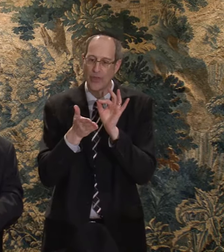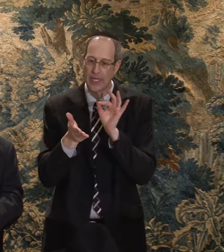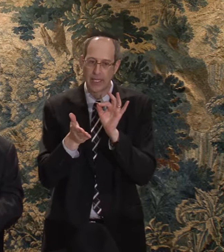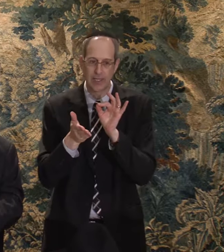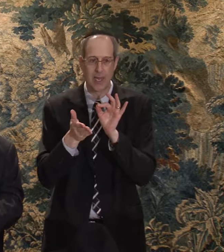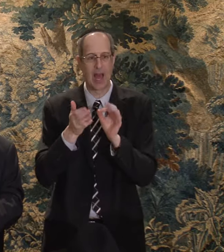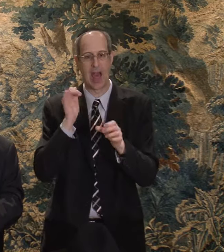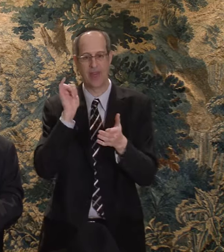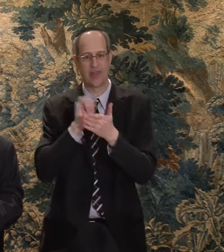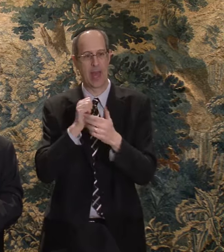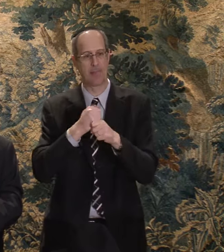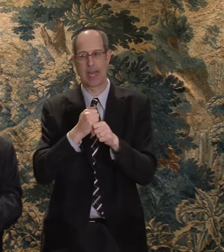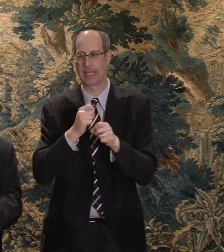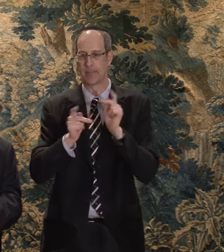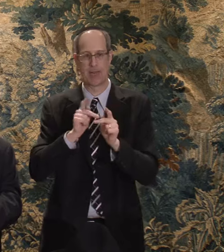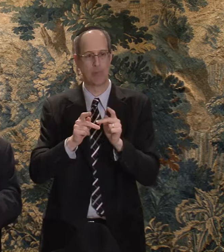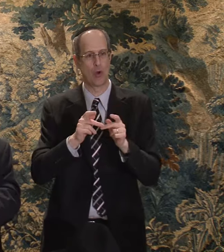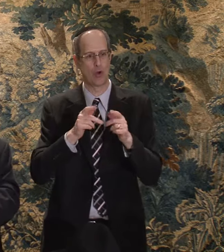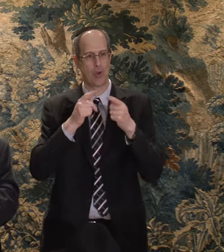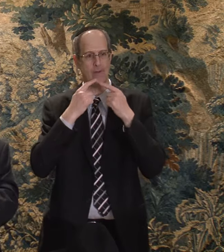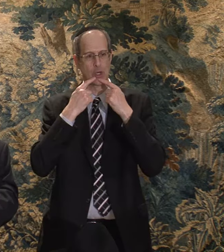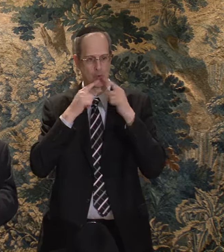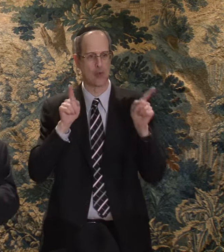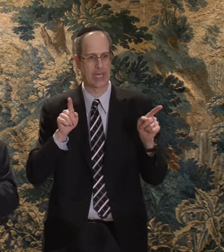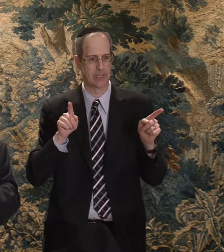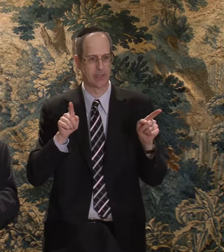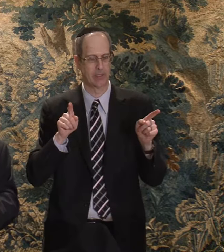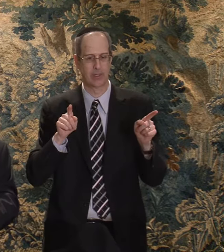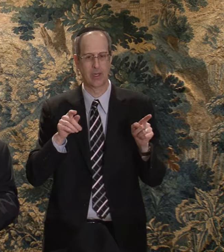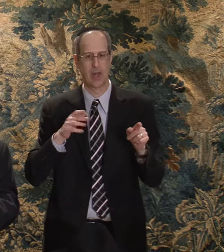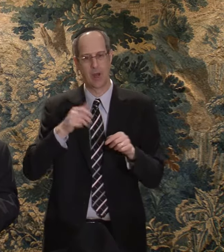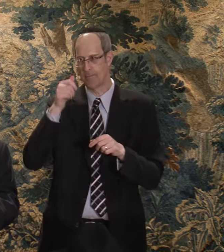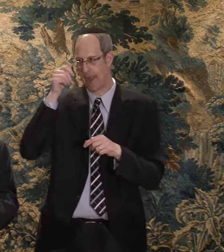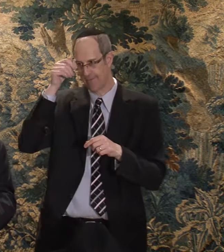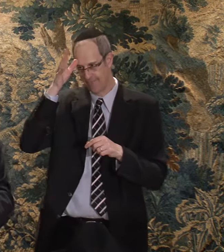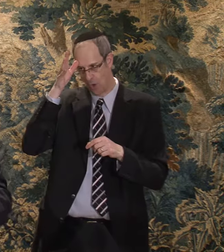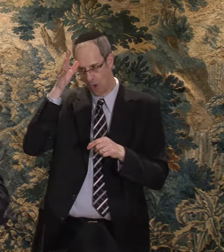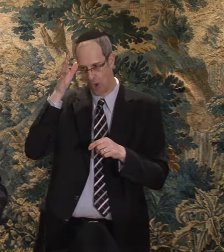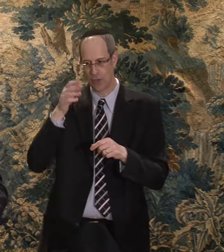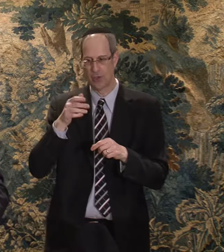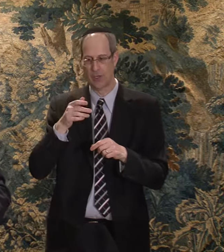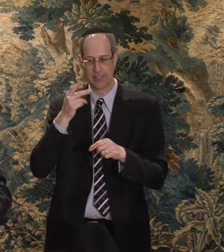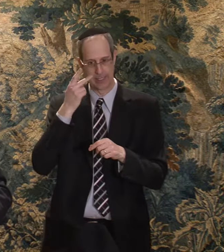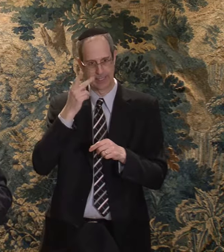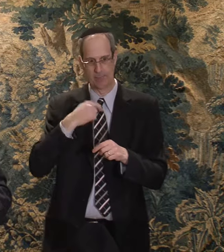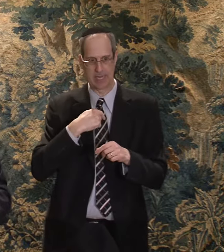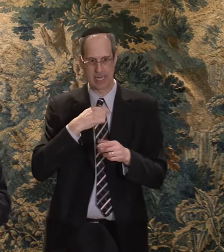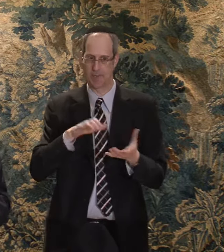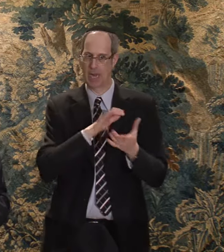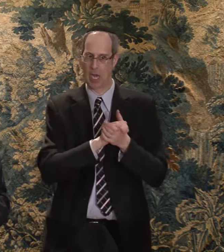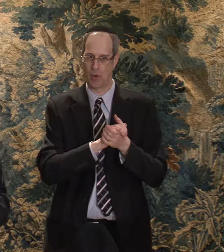people great I remember my father will show him told me now my father did not see me get married my father passed away I was only